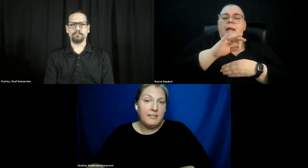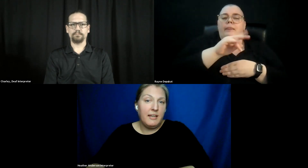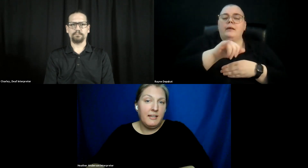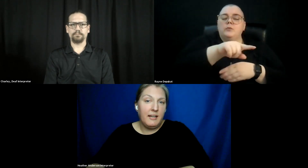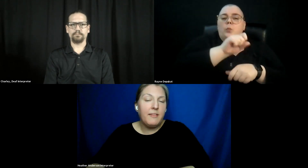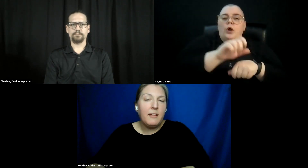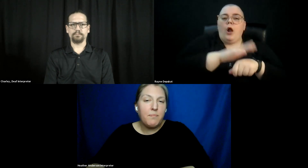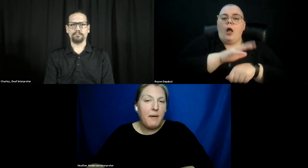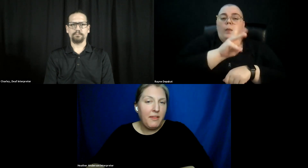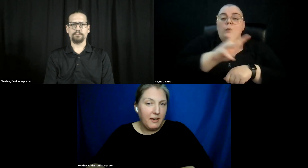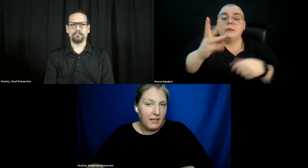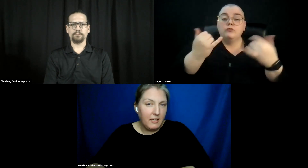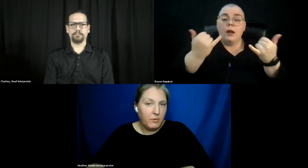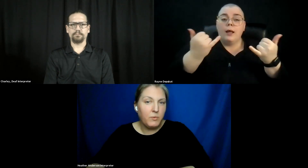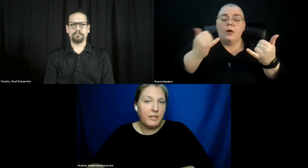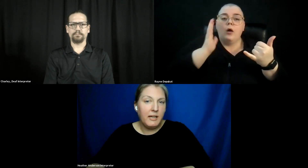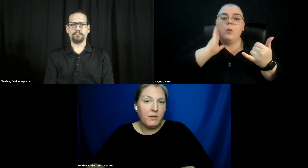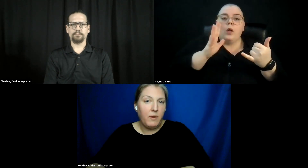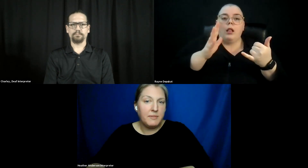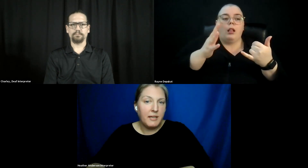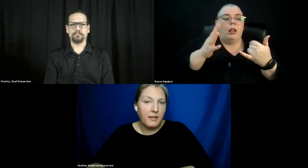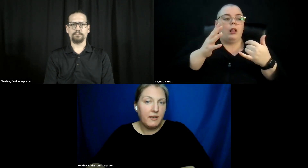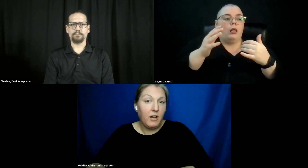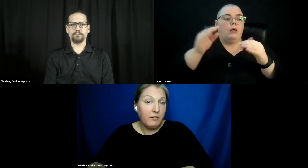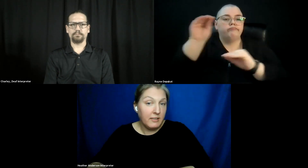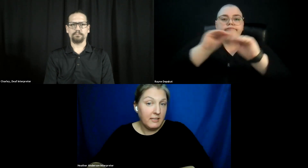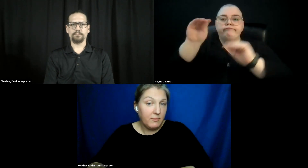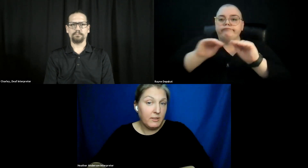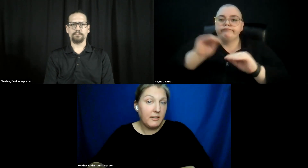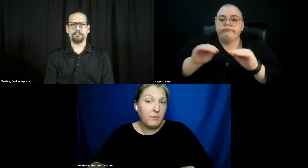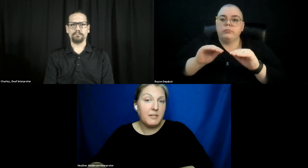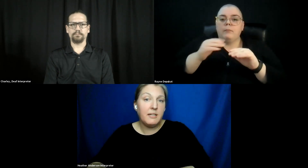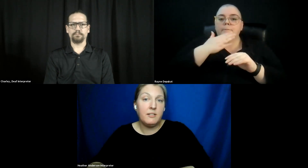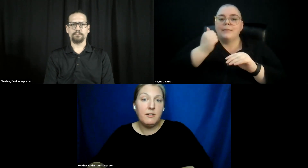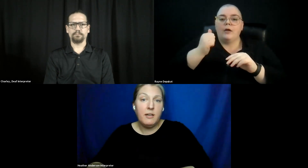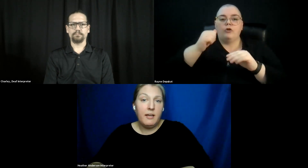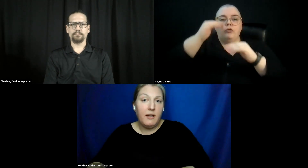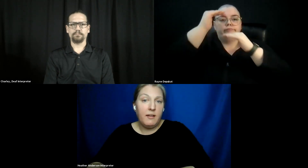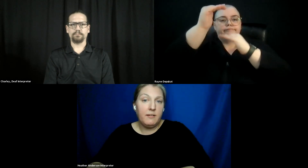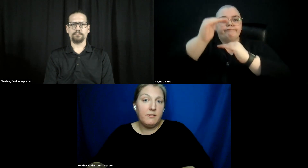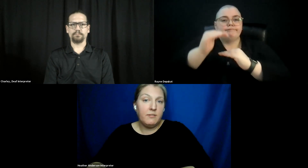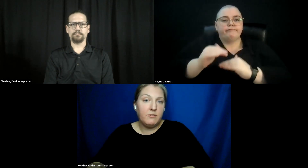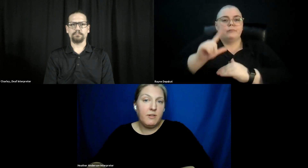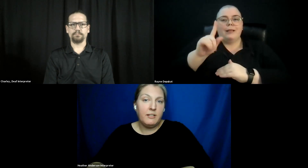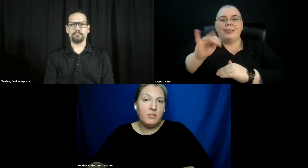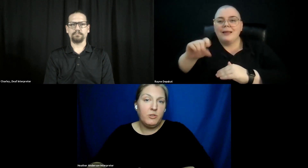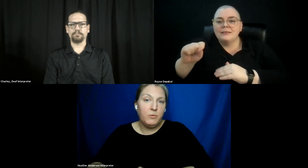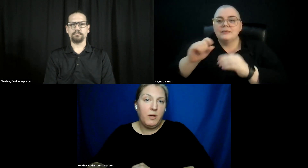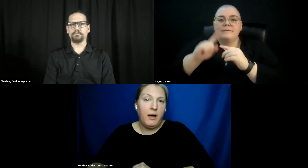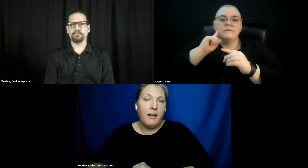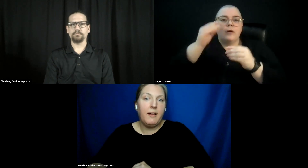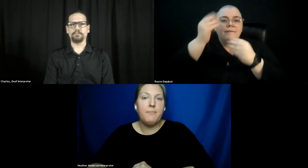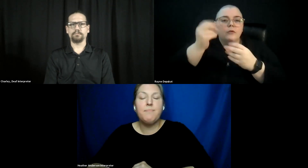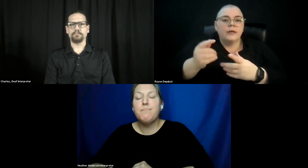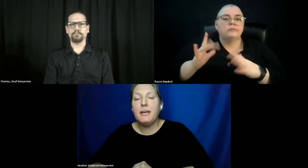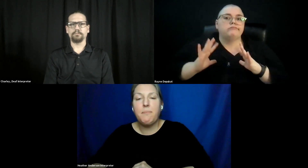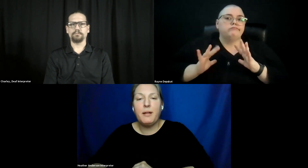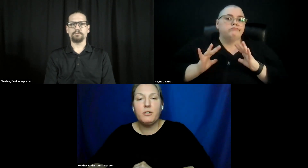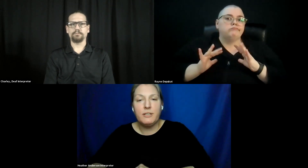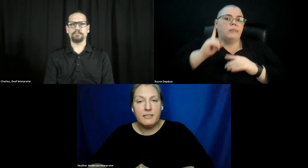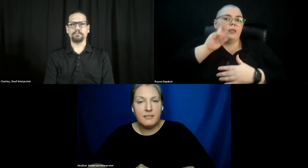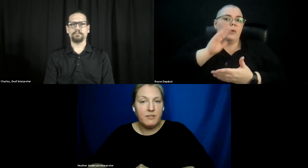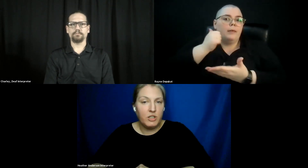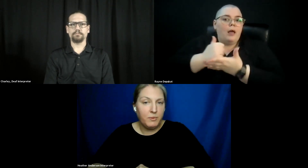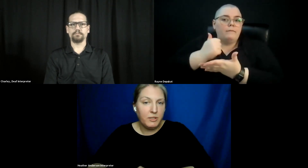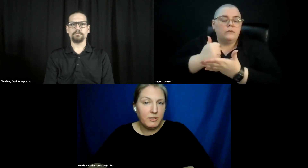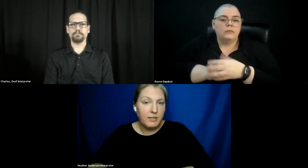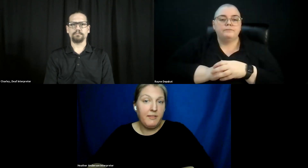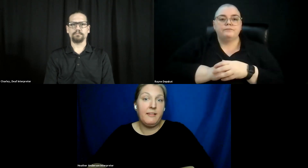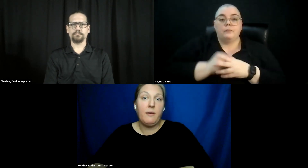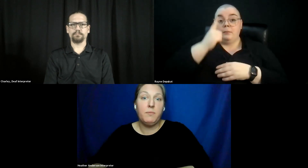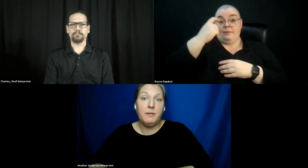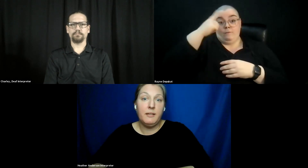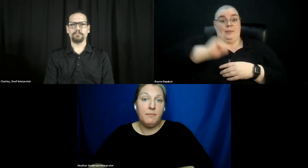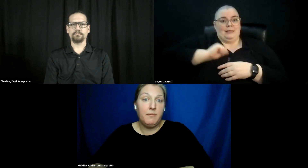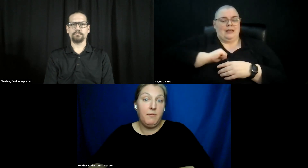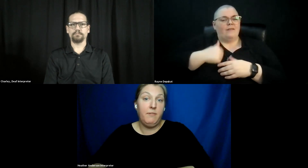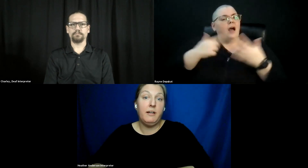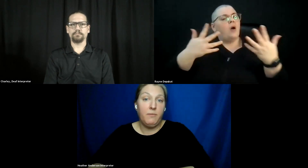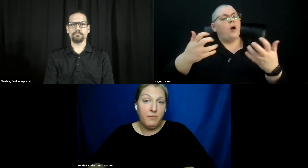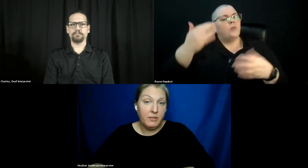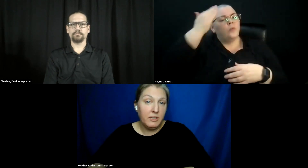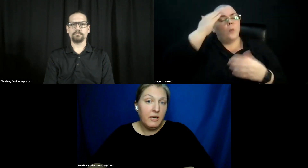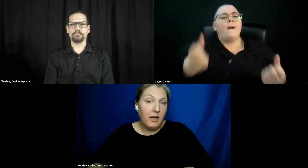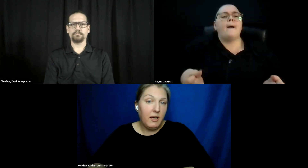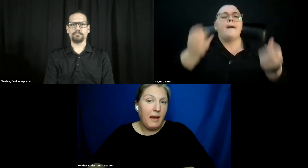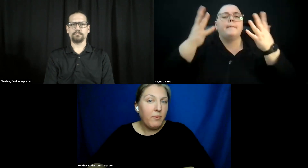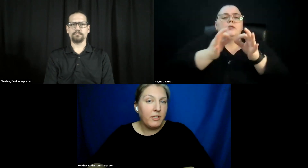Also, she had stated, I think, Bethany was working on the website, currently working on the website and trying to make a better list of interpreters, I think that would be very helpful.